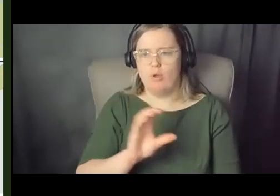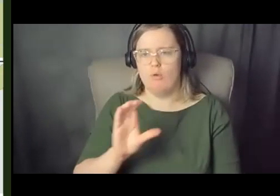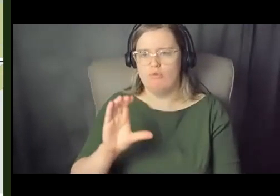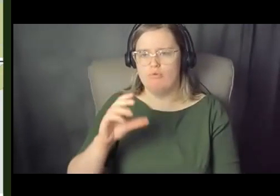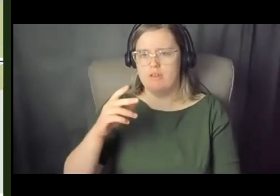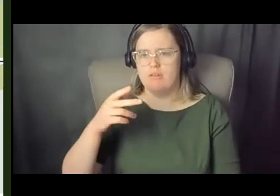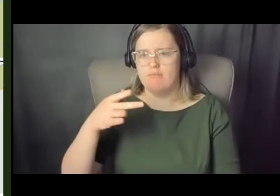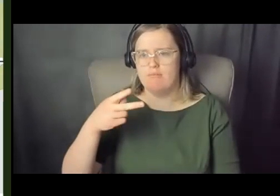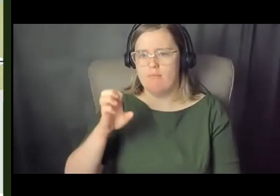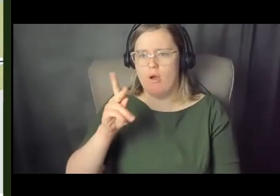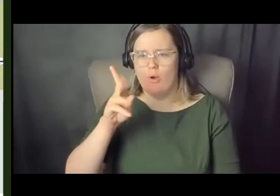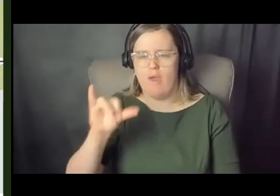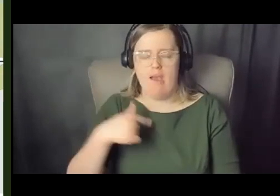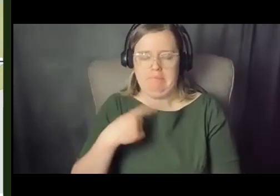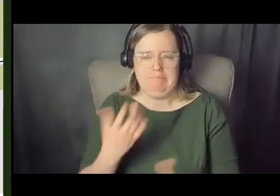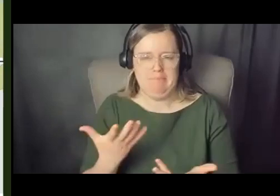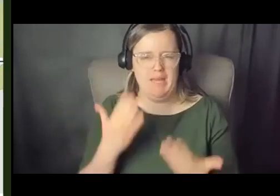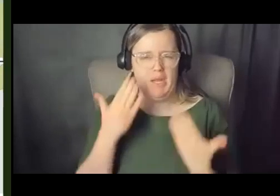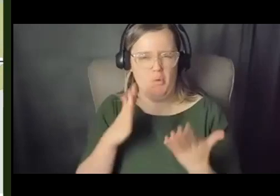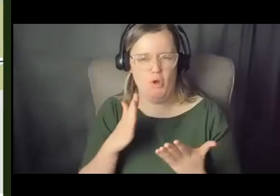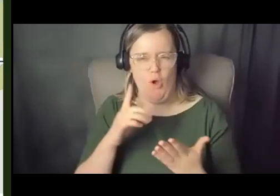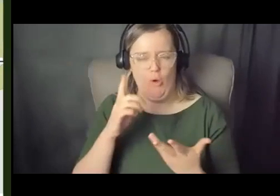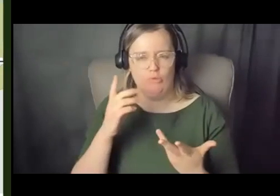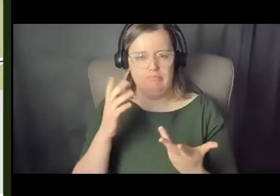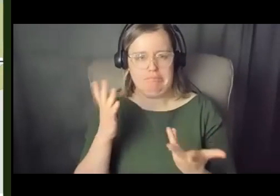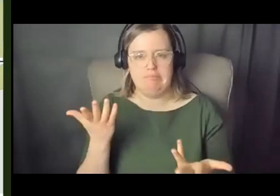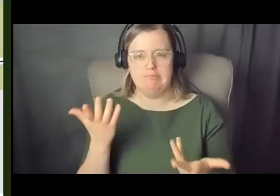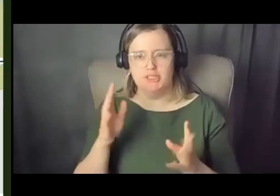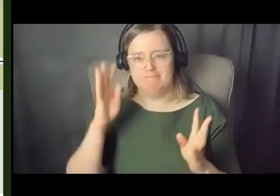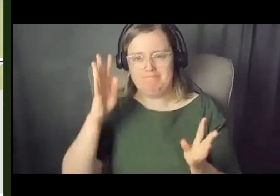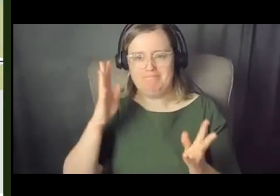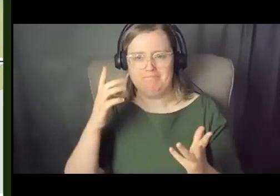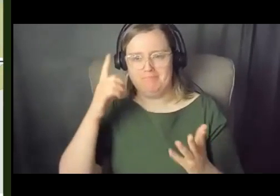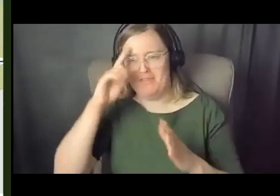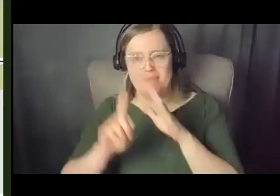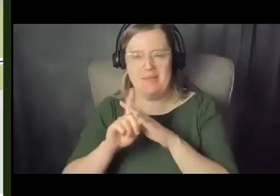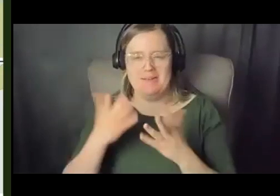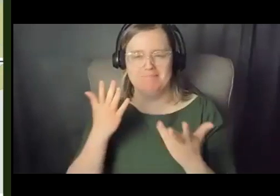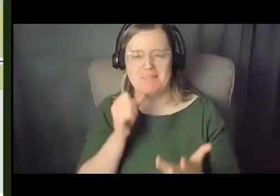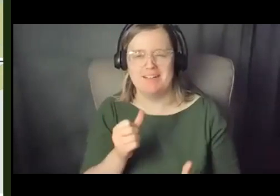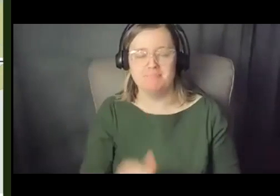Parkway there, I don't know that off the top of my head Okay. No problem. Thank you, Ron.